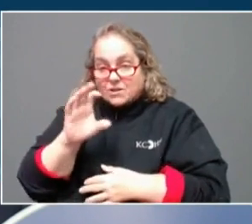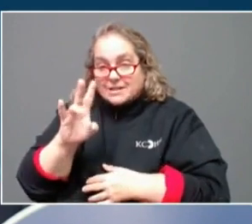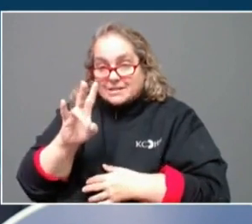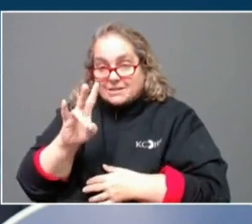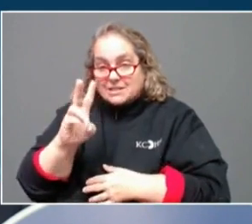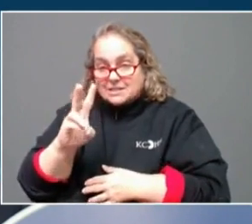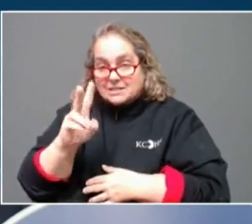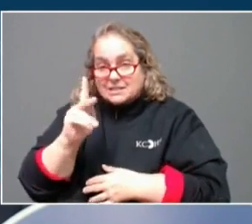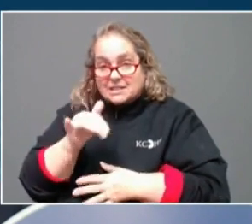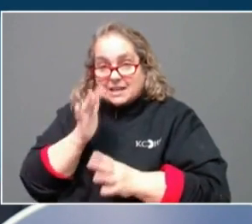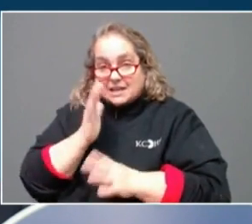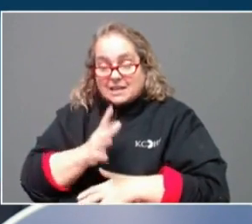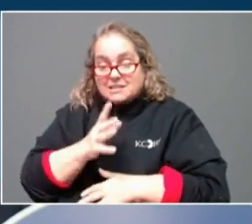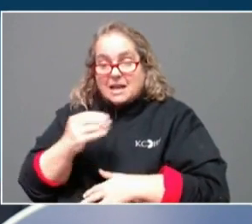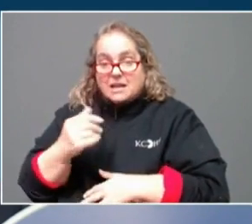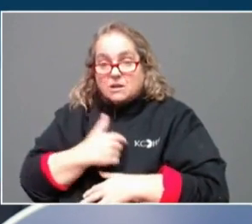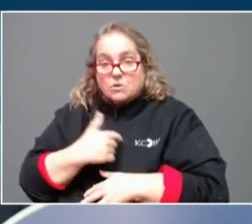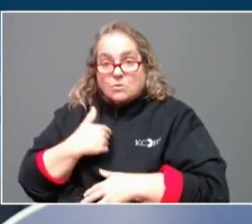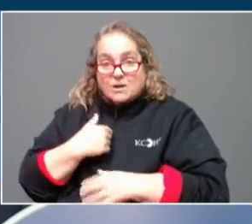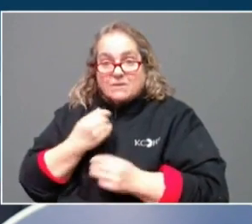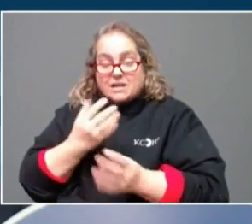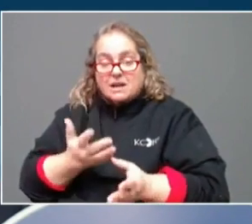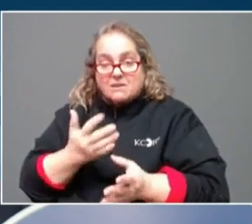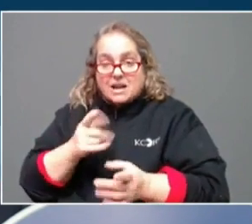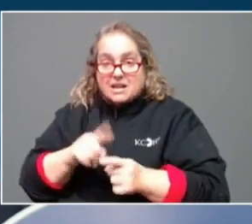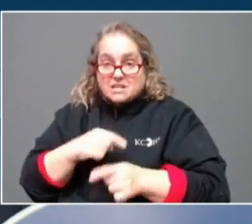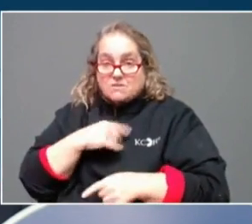administered probably as I'm talking here today, eight million doses of